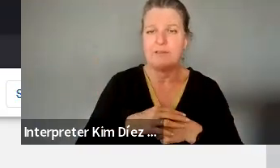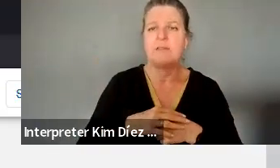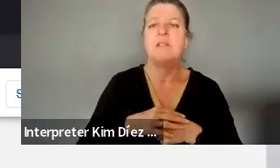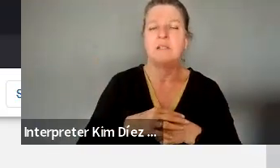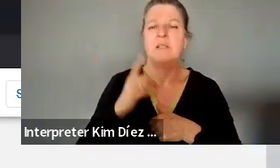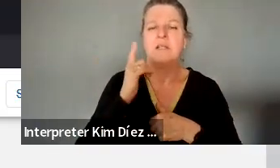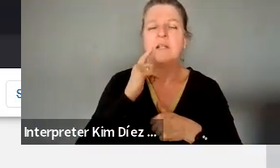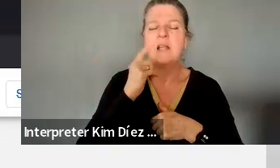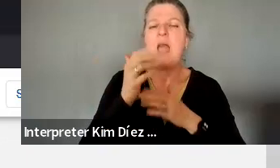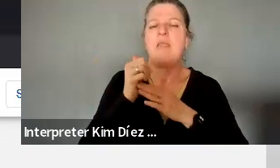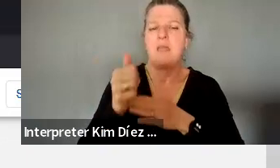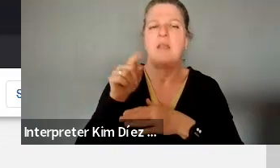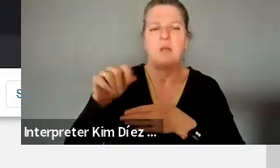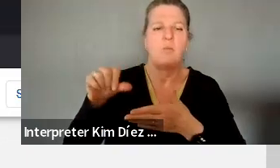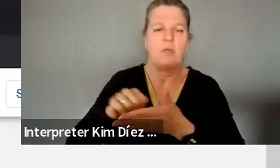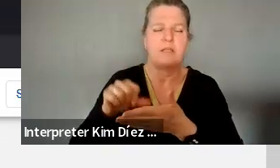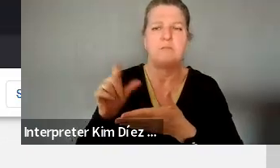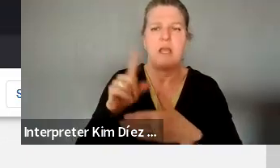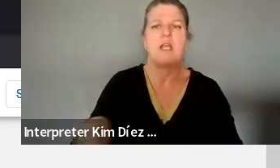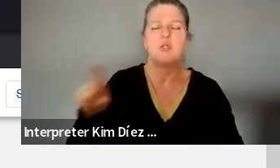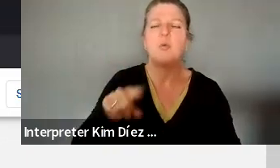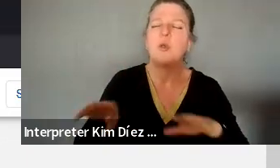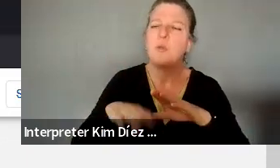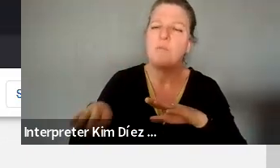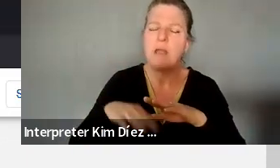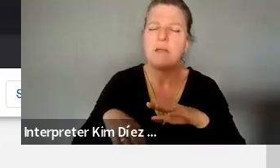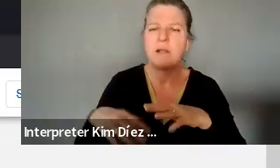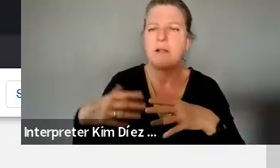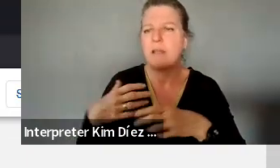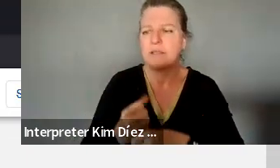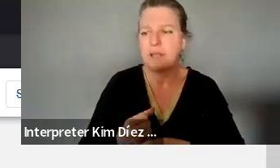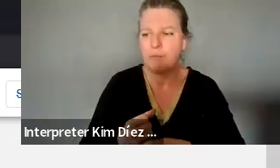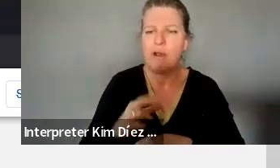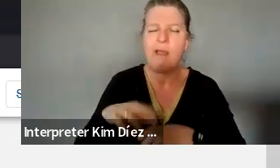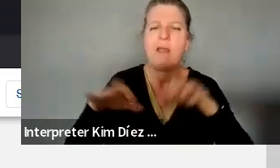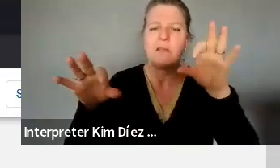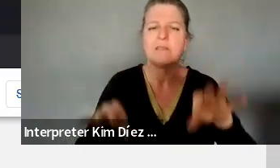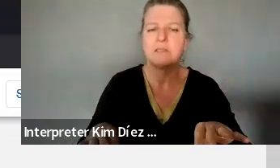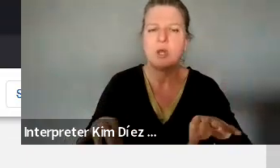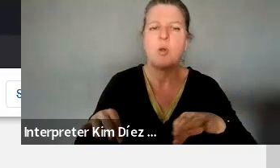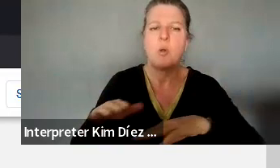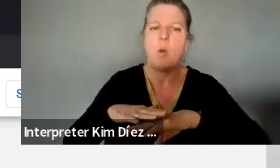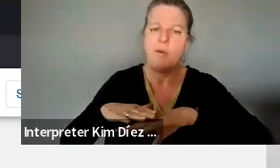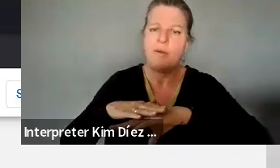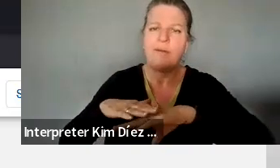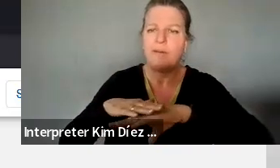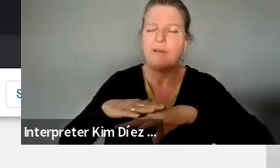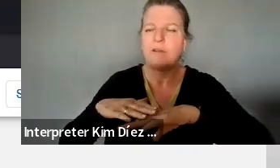where you will basically summarize or describe an overview of what the resource is